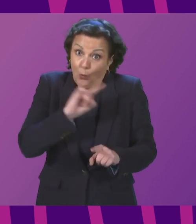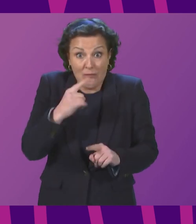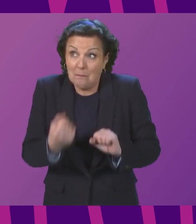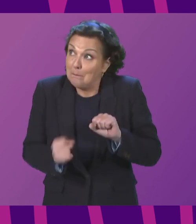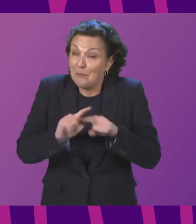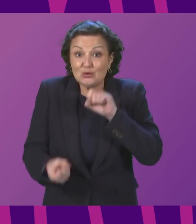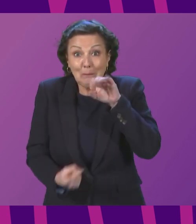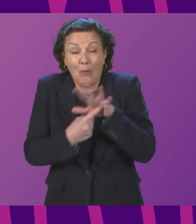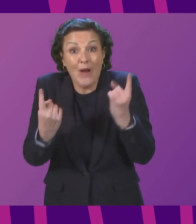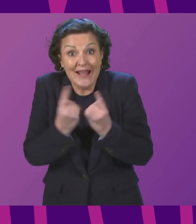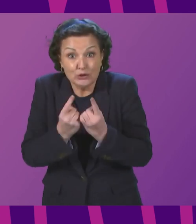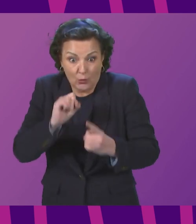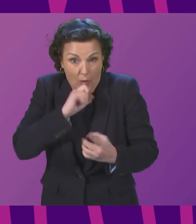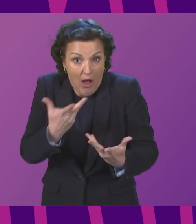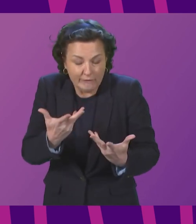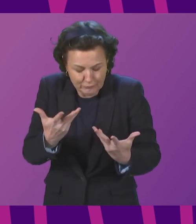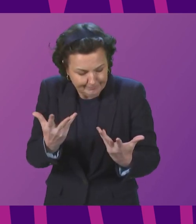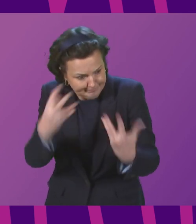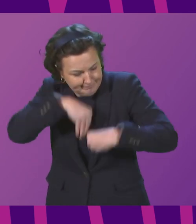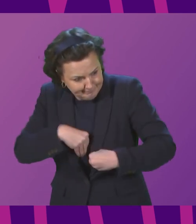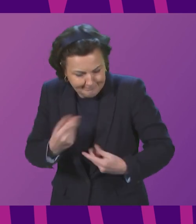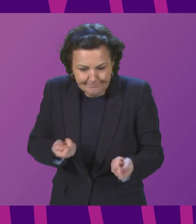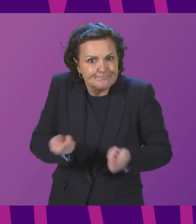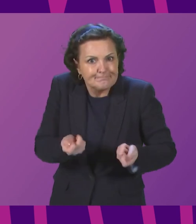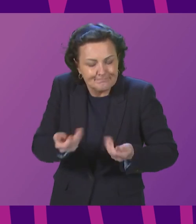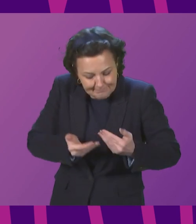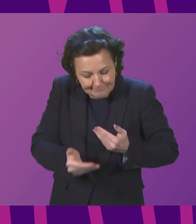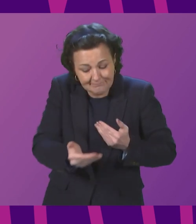grapple with over the next few weeks. In the light of what we have experienced so far with